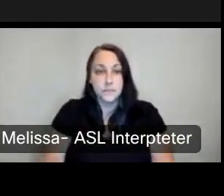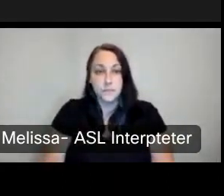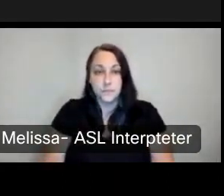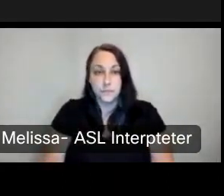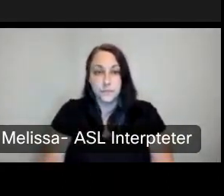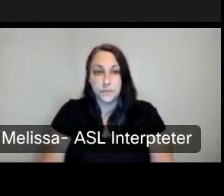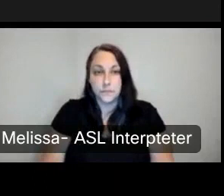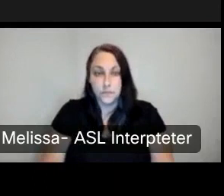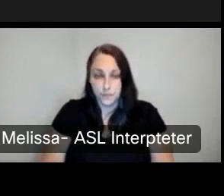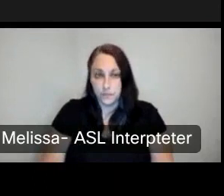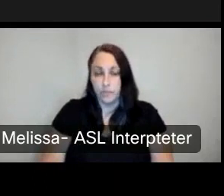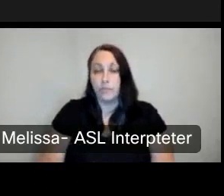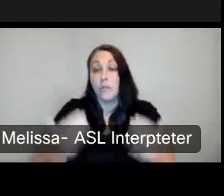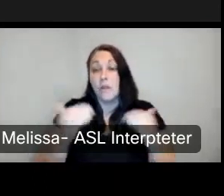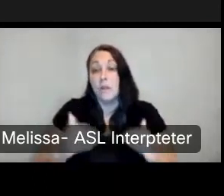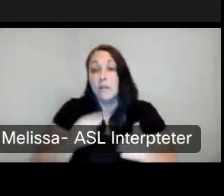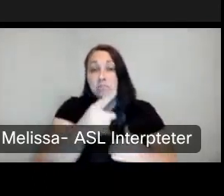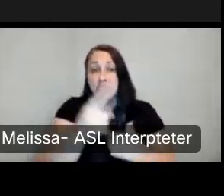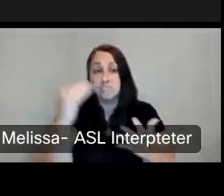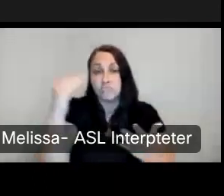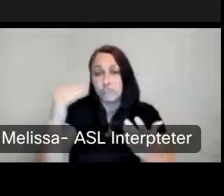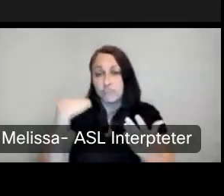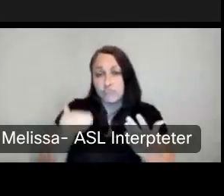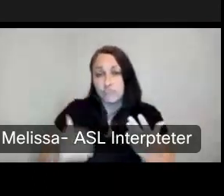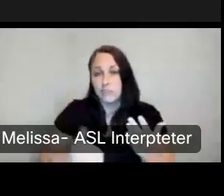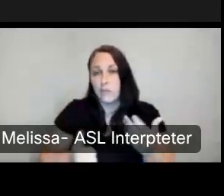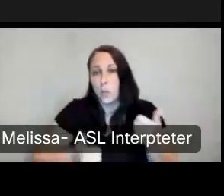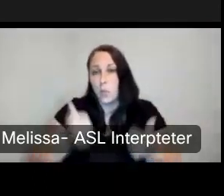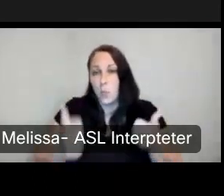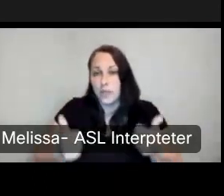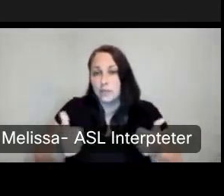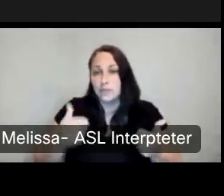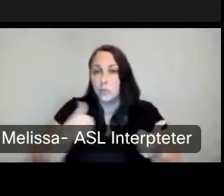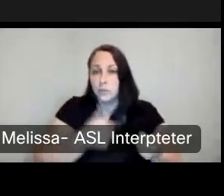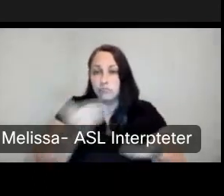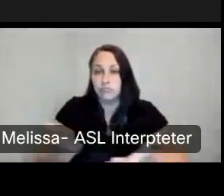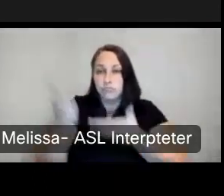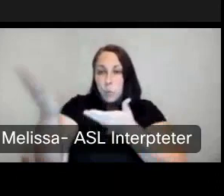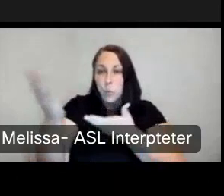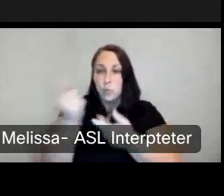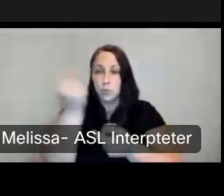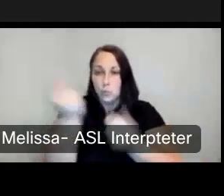uh so this is the list of stops um that we're removing uh for several of these it's a stop pair